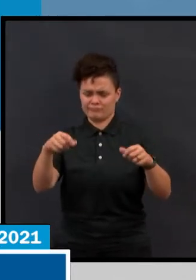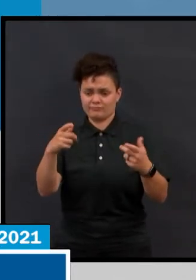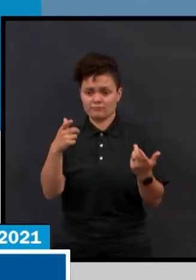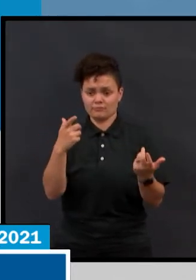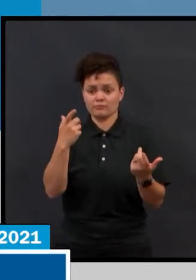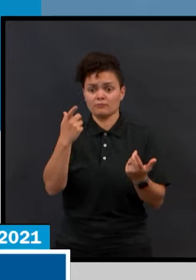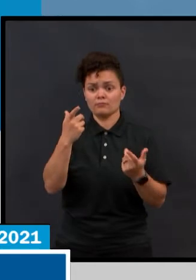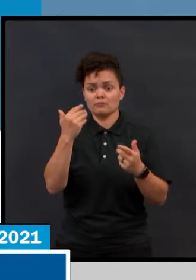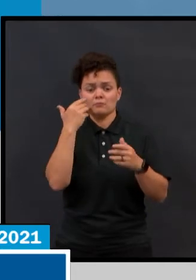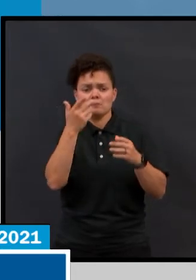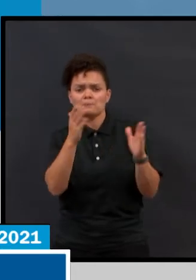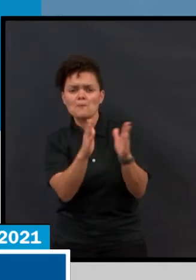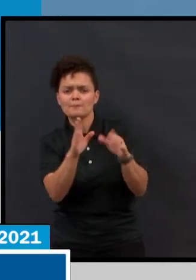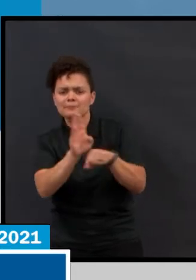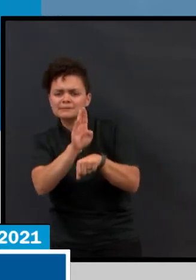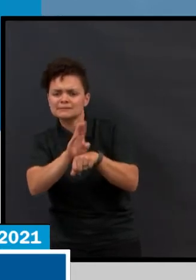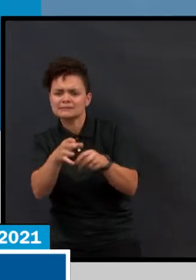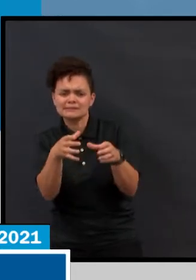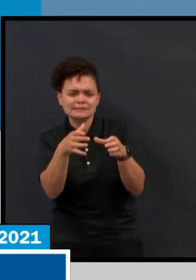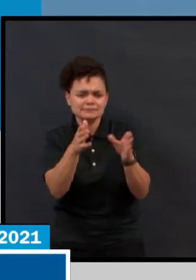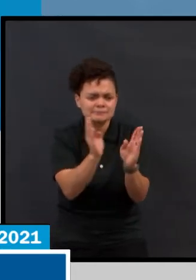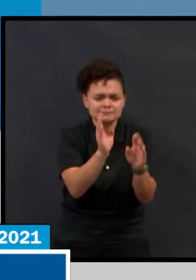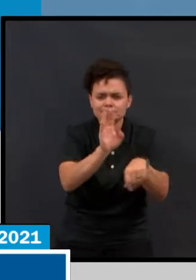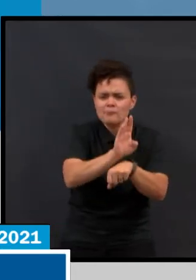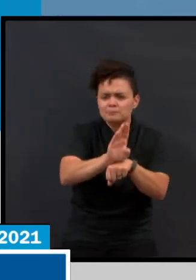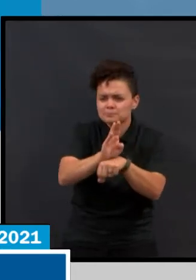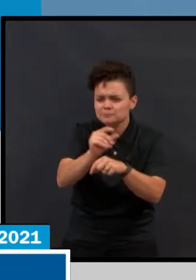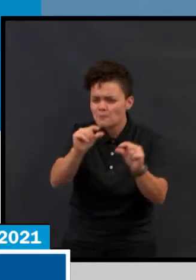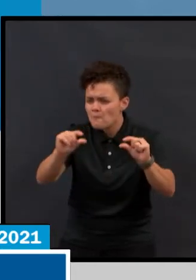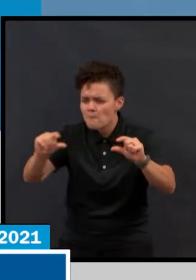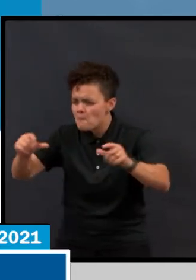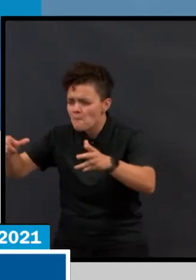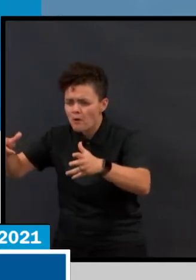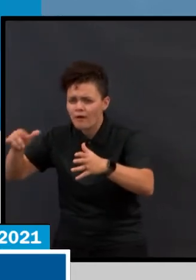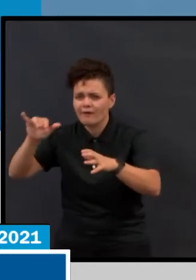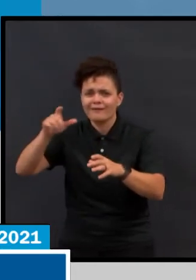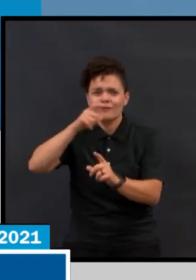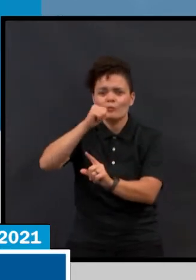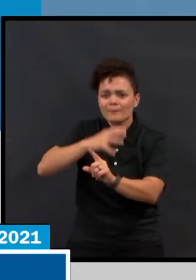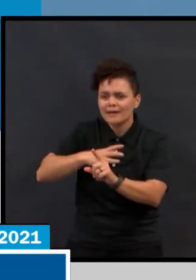all by small businesses including women and minorities the stronger and deeper our base